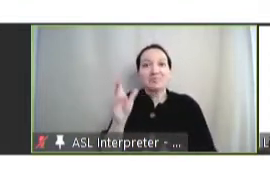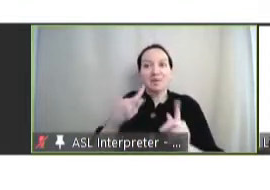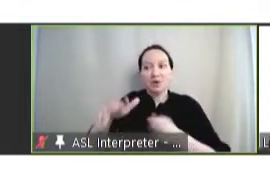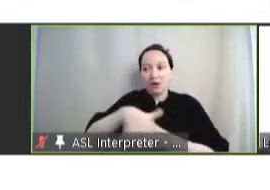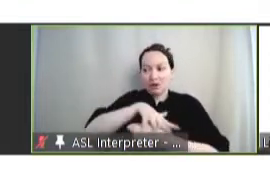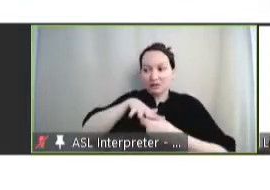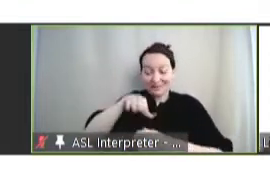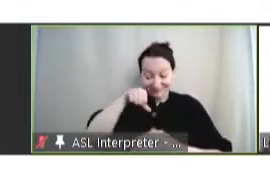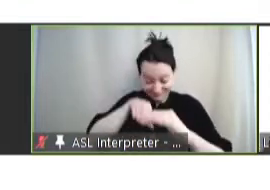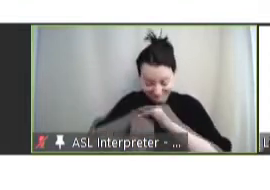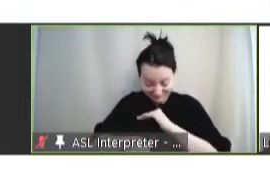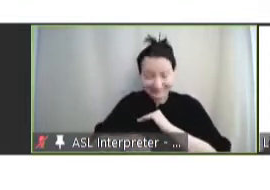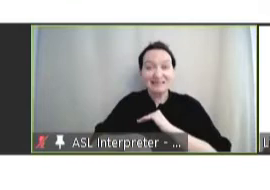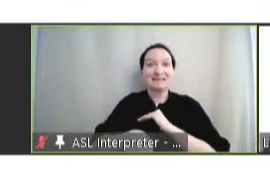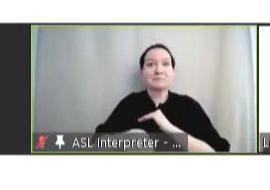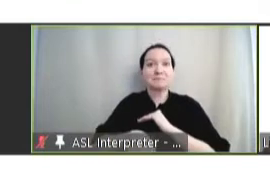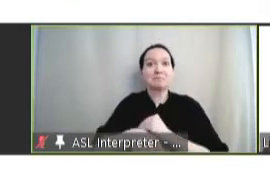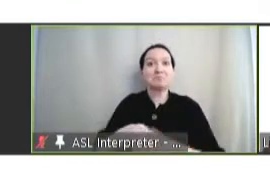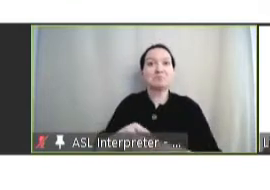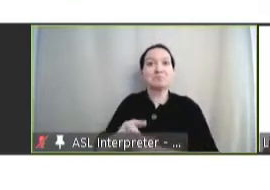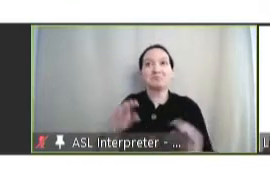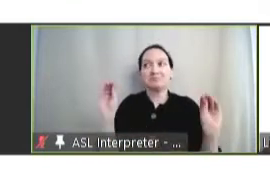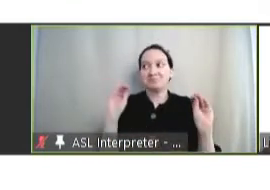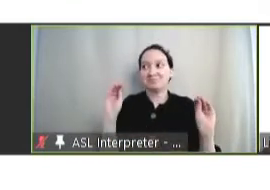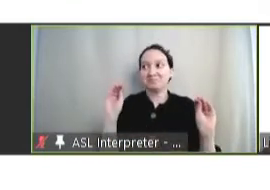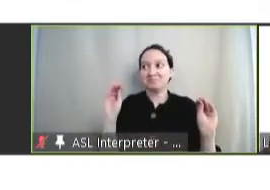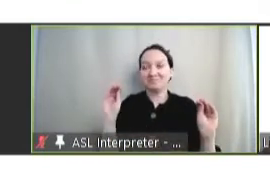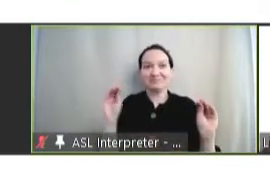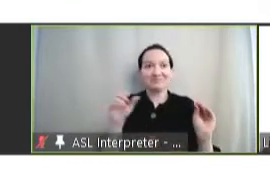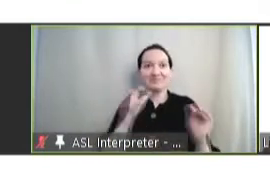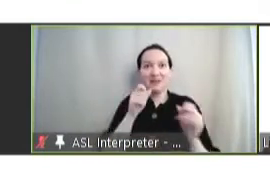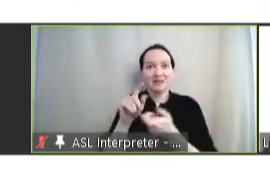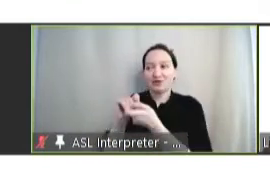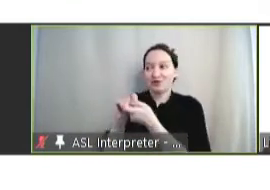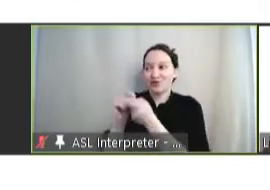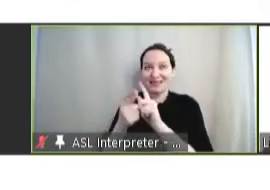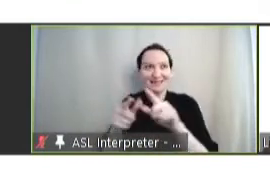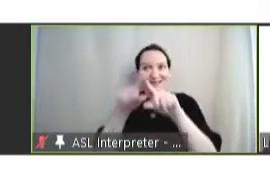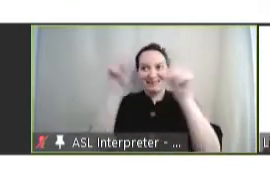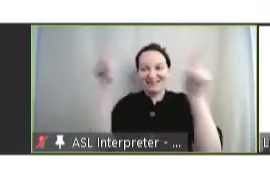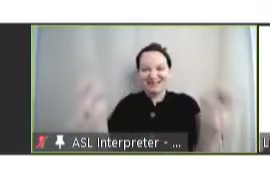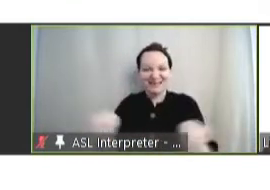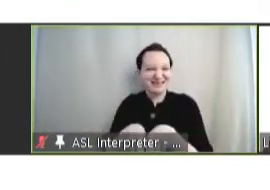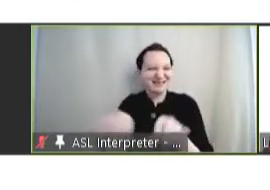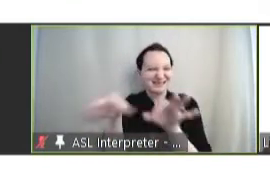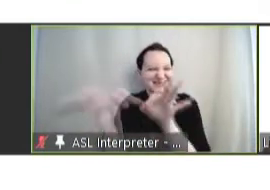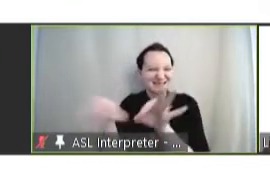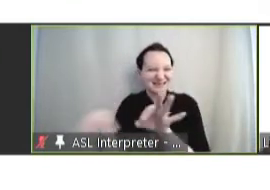into the vaccine site, but there aren't not only translated materials, or those translations lack